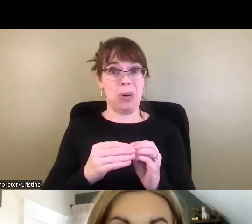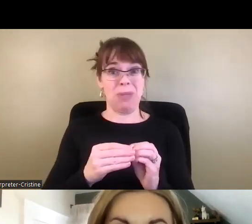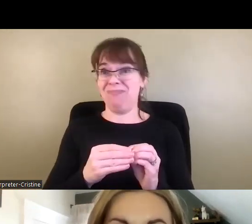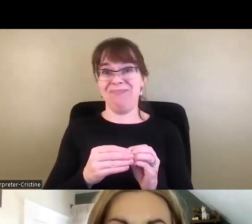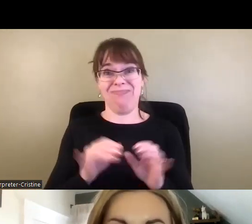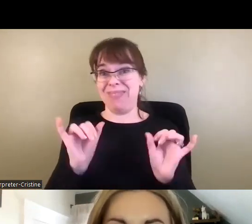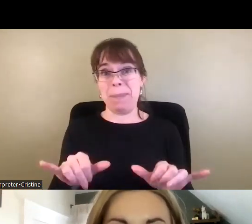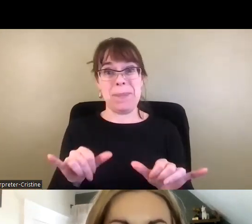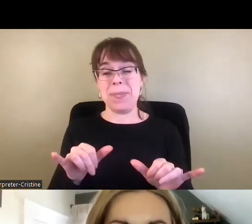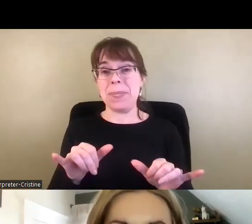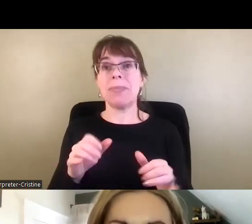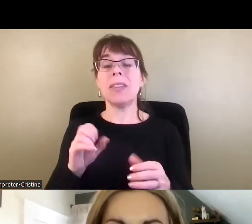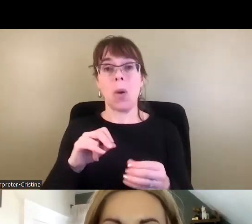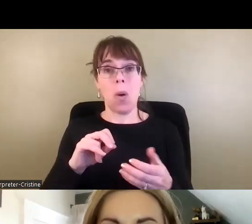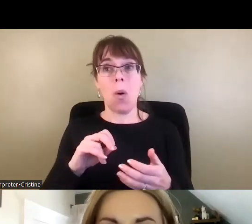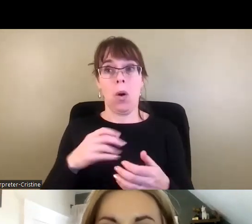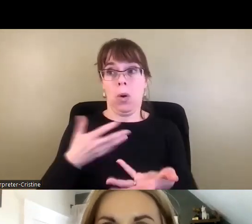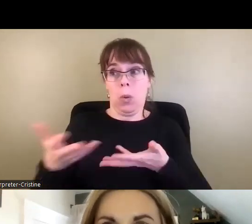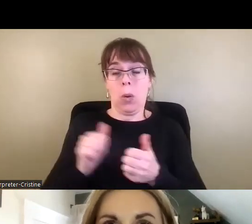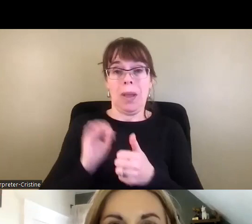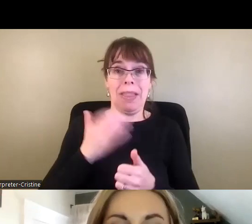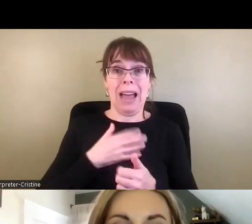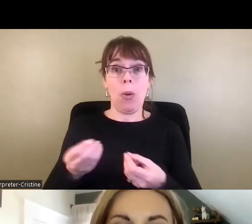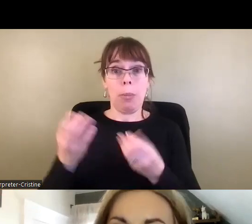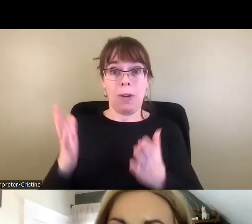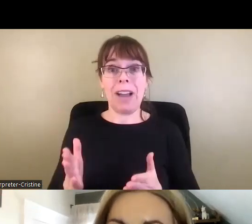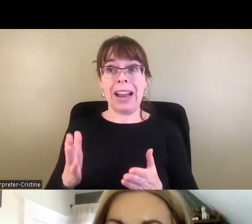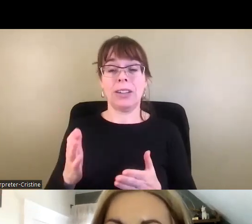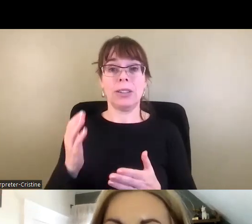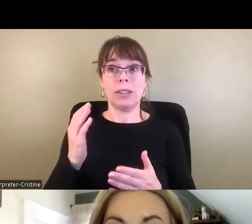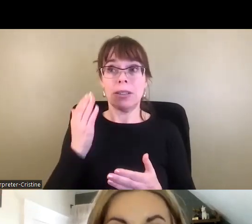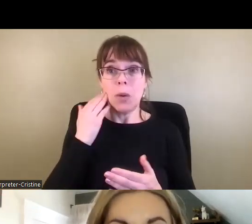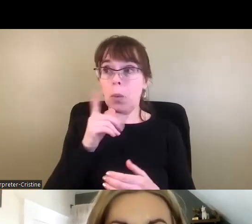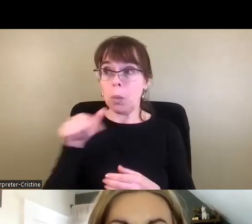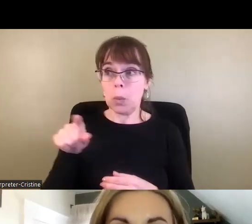And so we work with our providers to make sure we know who has the soonest availability.